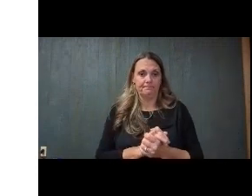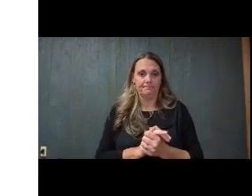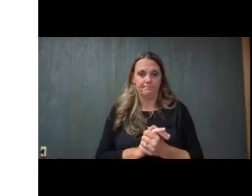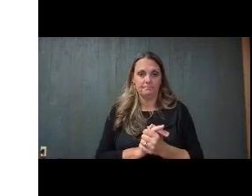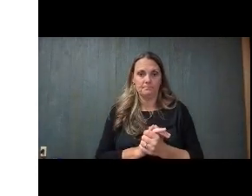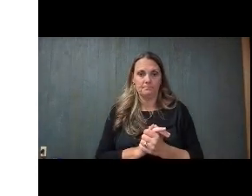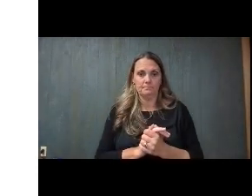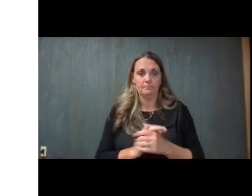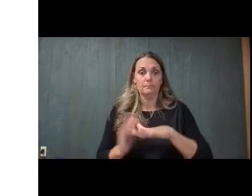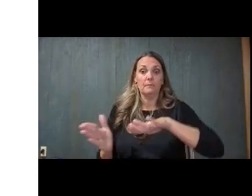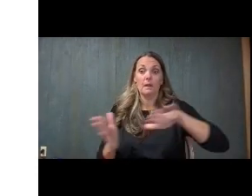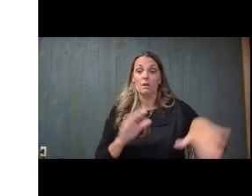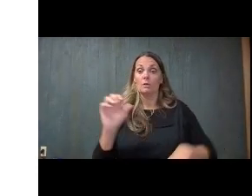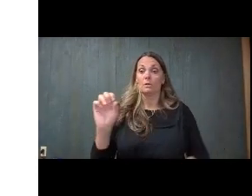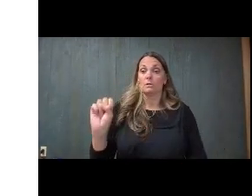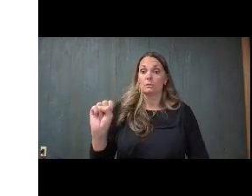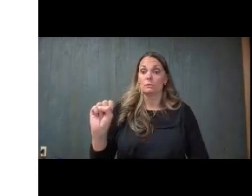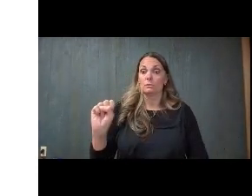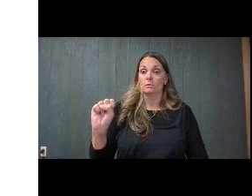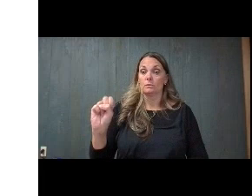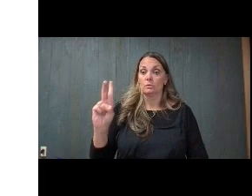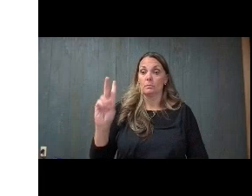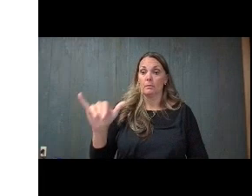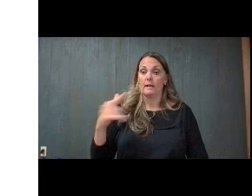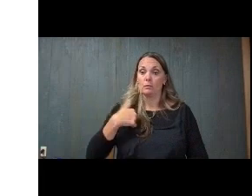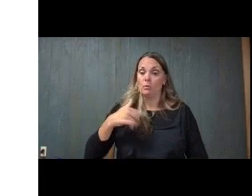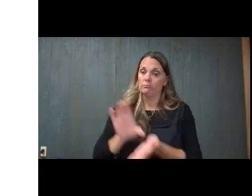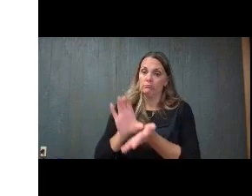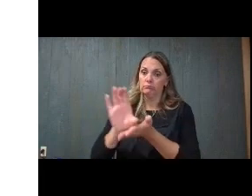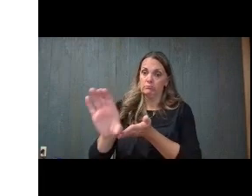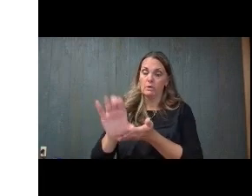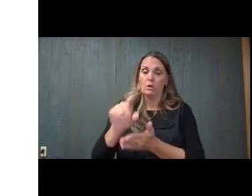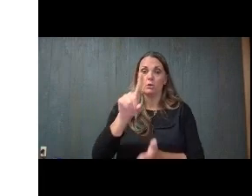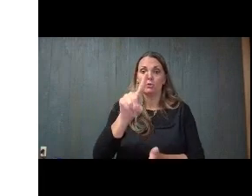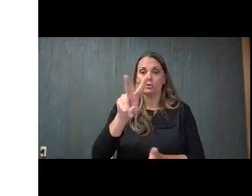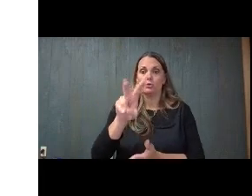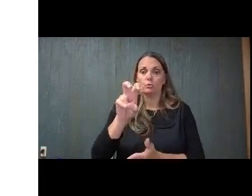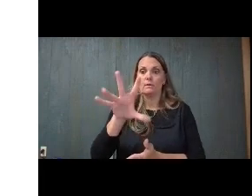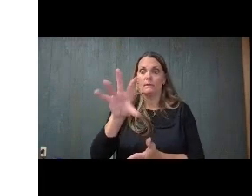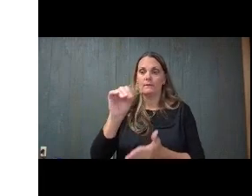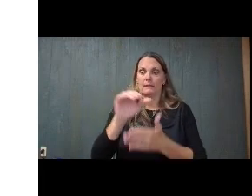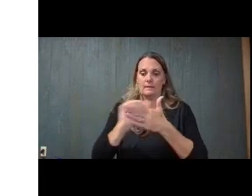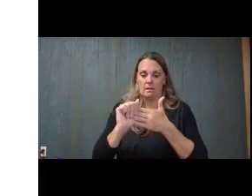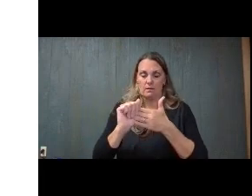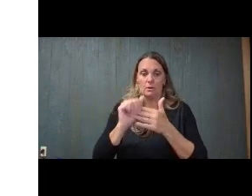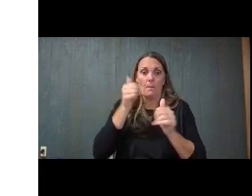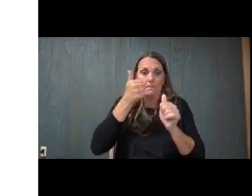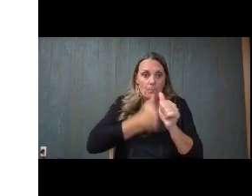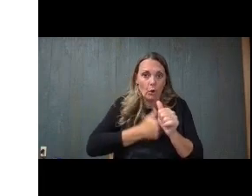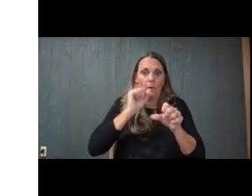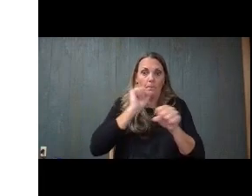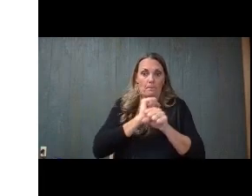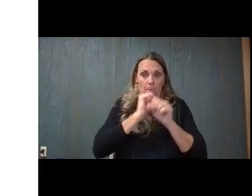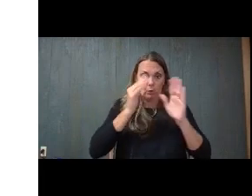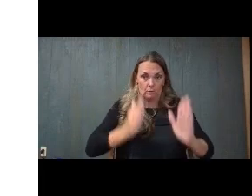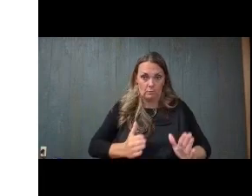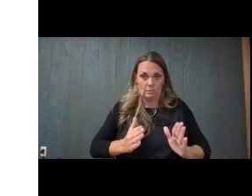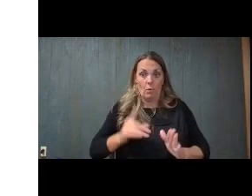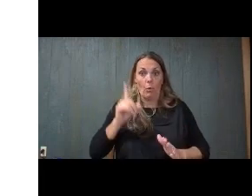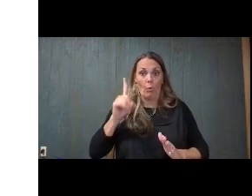For supplies, we're allocating $250 per employee, a one time expense to purchase